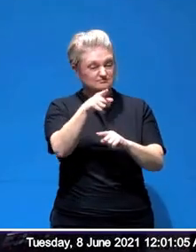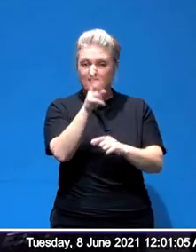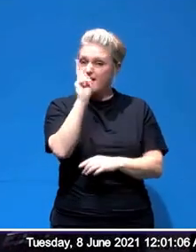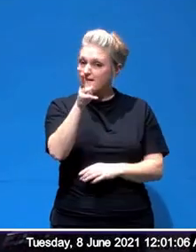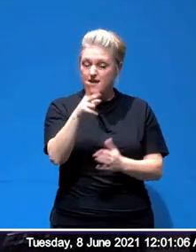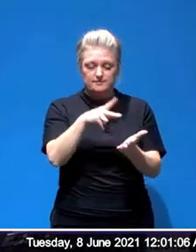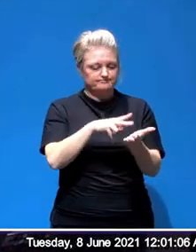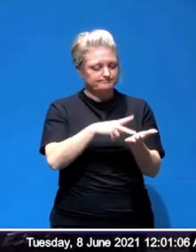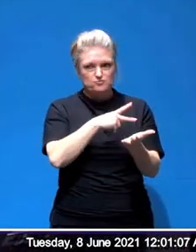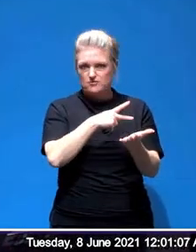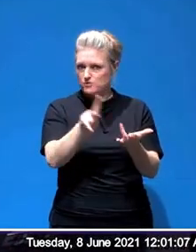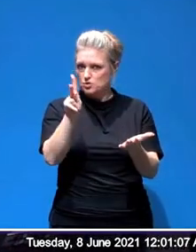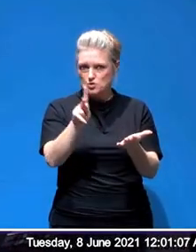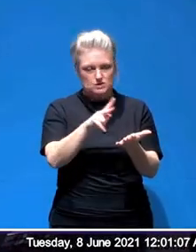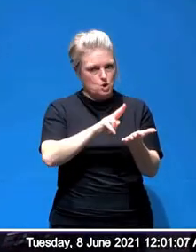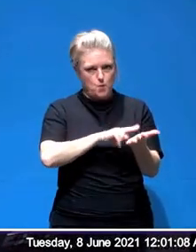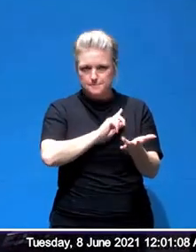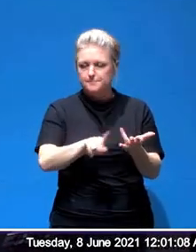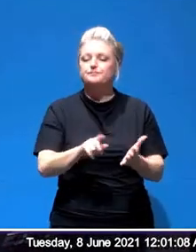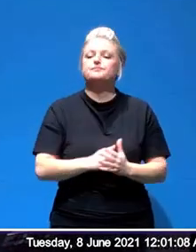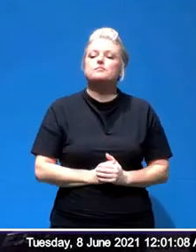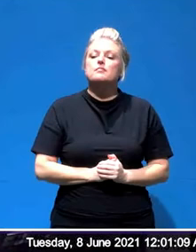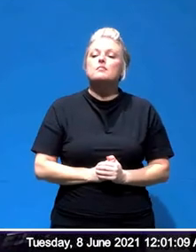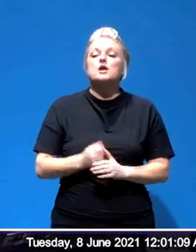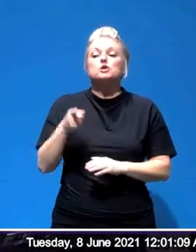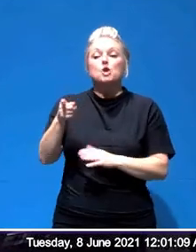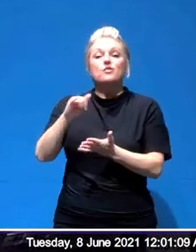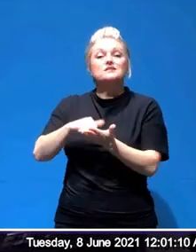I was advised by Daniel's support coordinator that we had 28 days from the